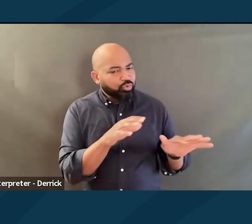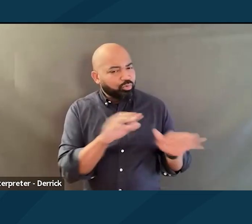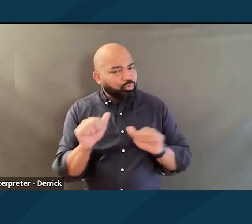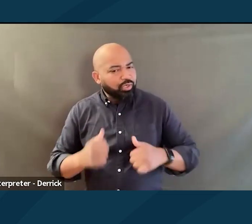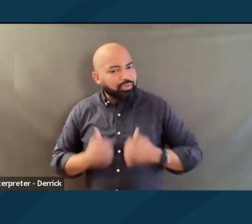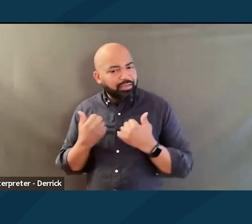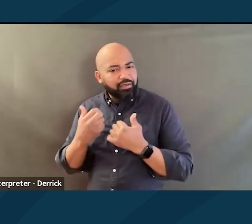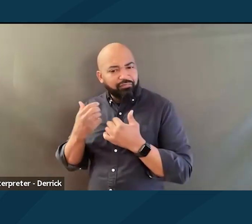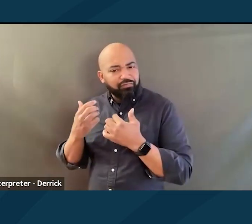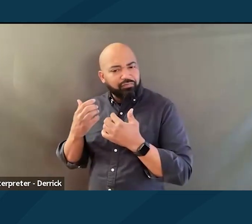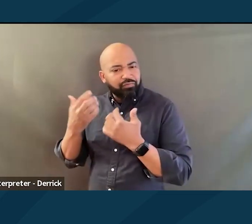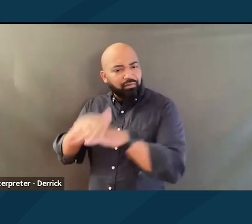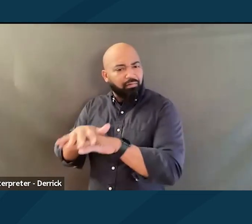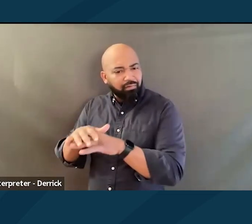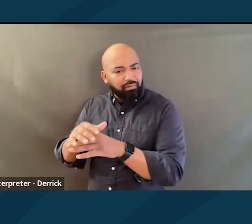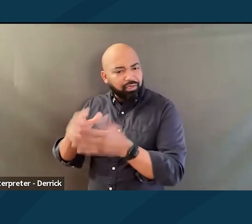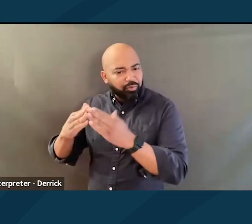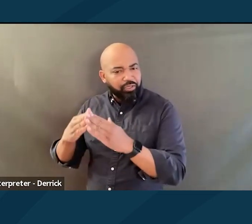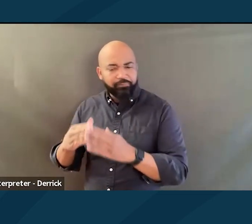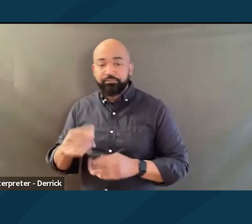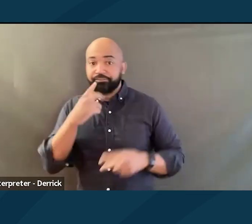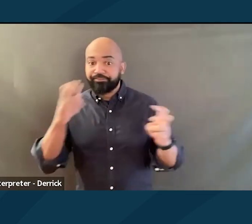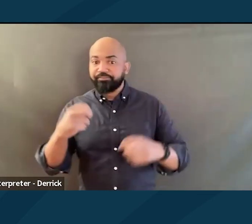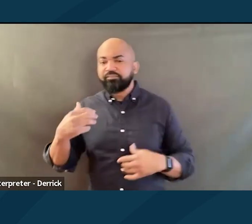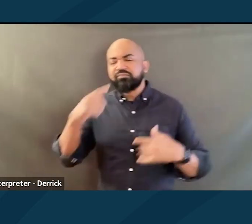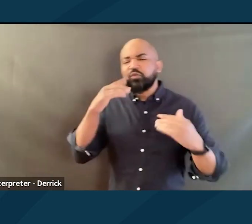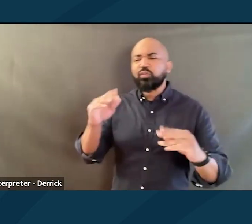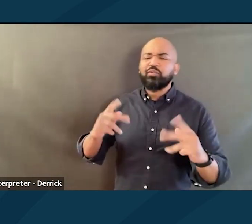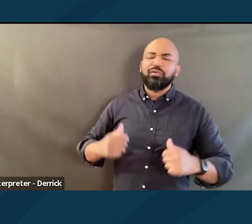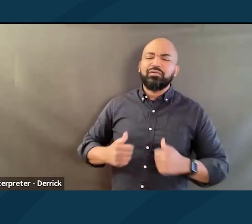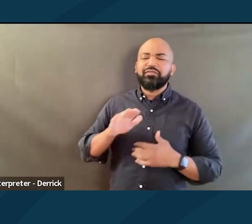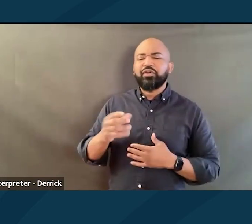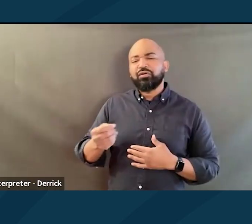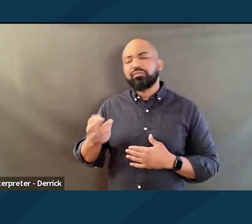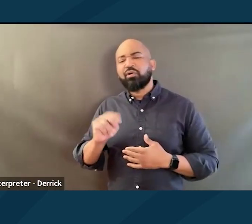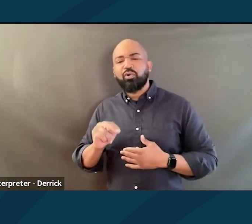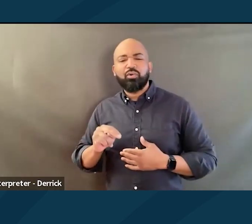long lives and have their own place. I hope they make money. I hope they learn everyday.